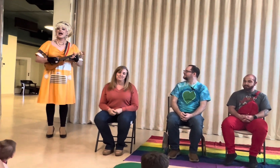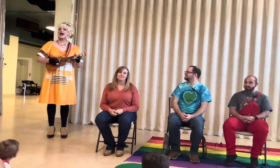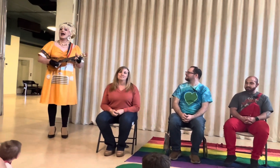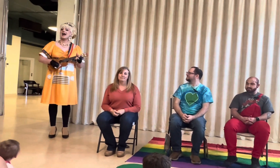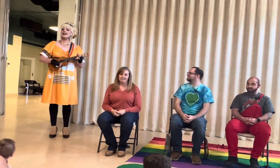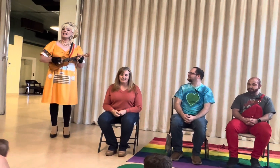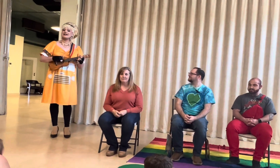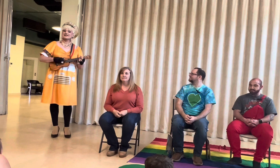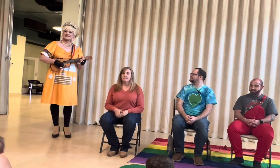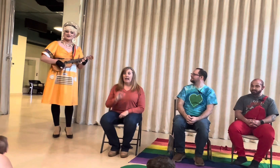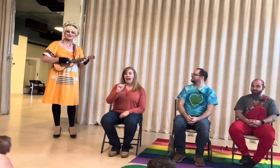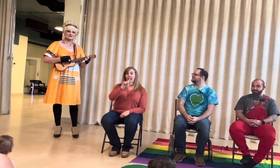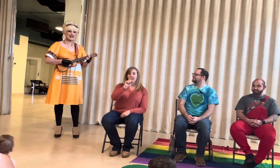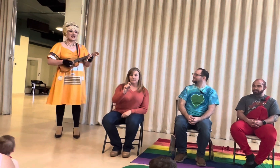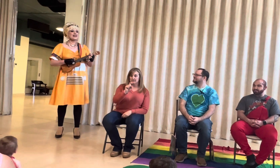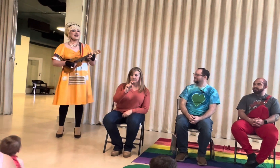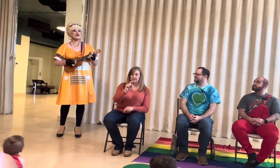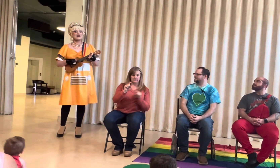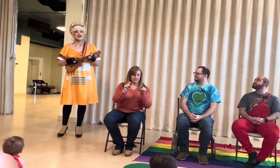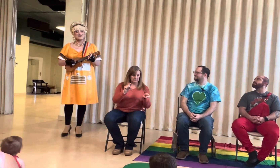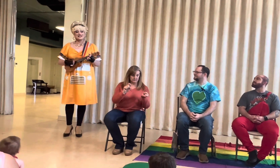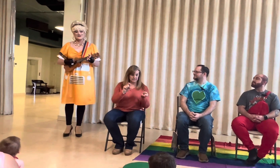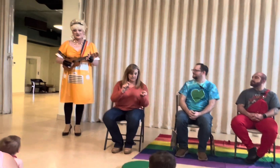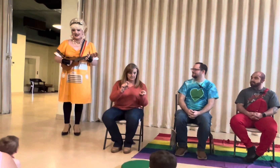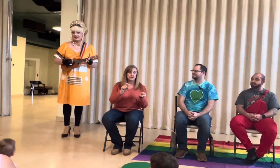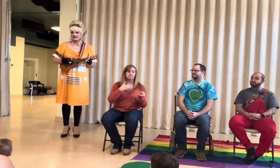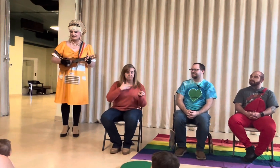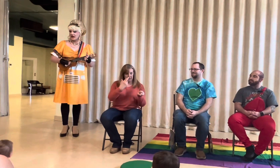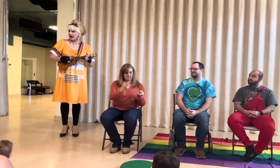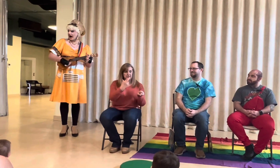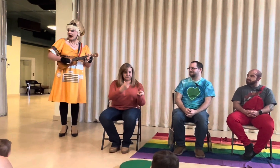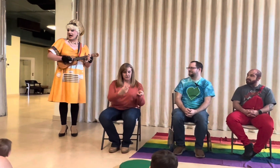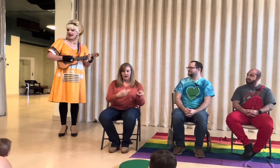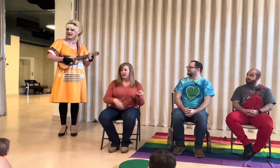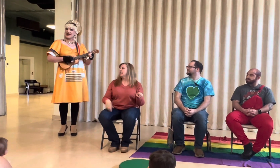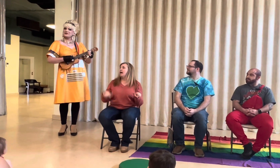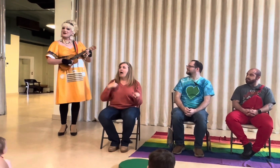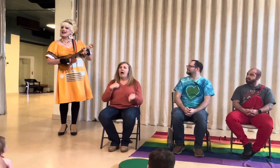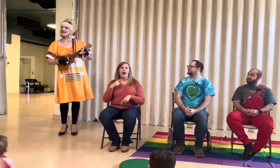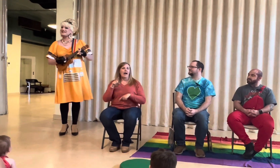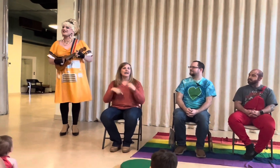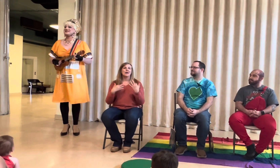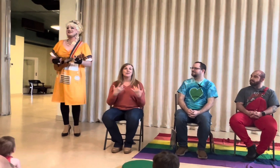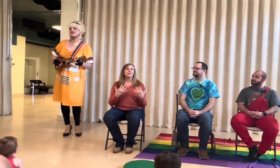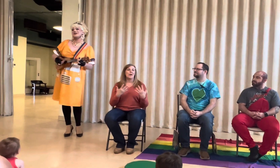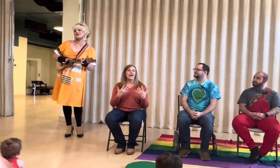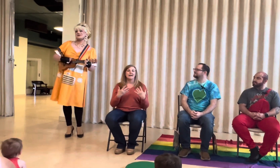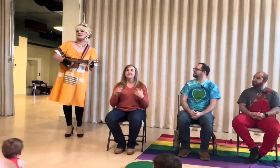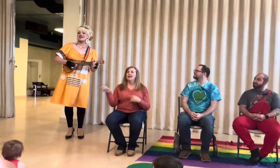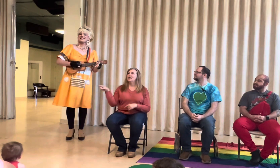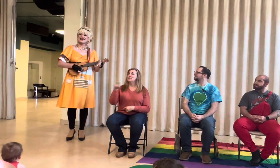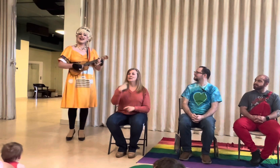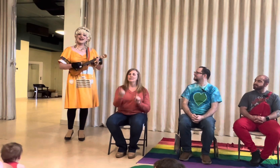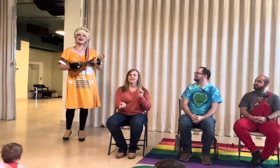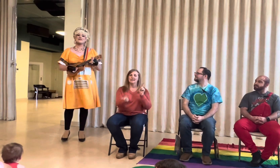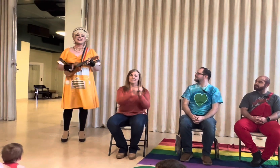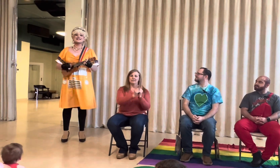Alex! They're my best friend. I can't wait 'til you meet them!